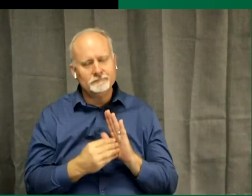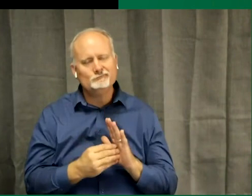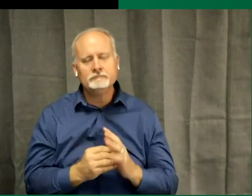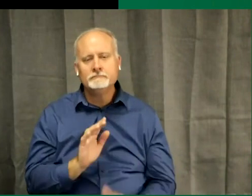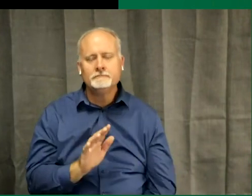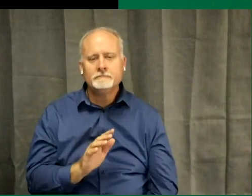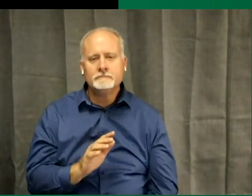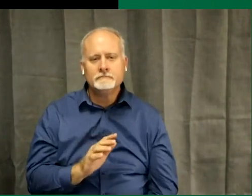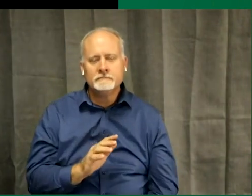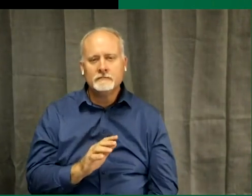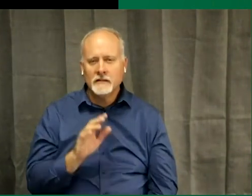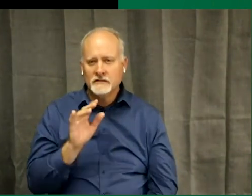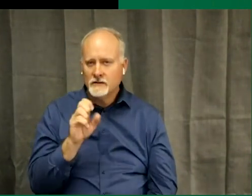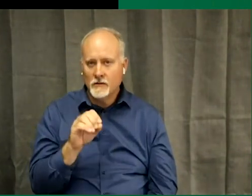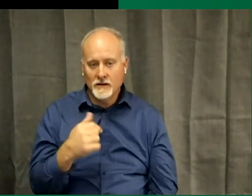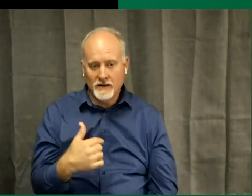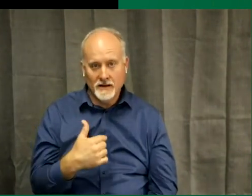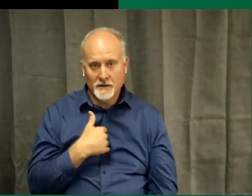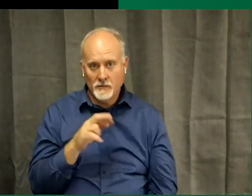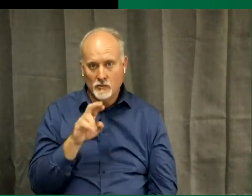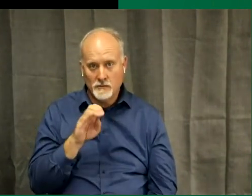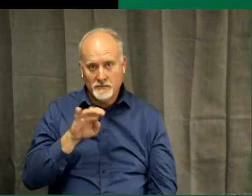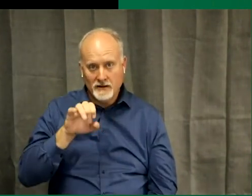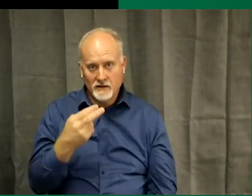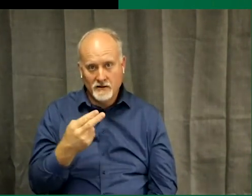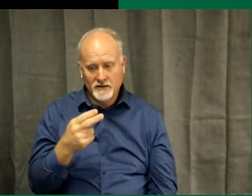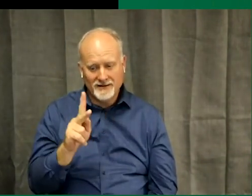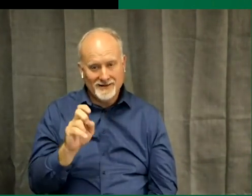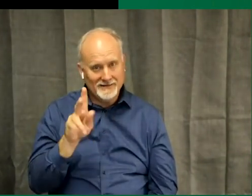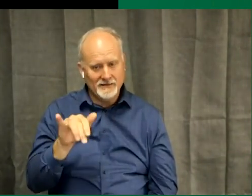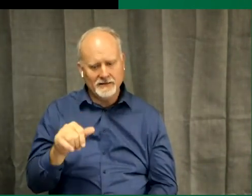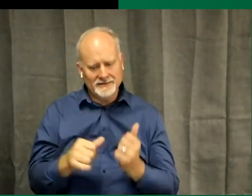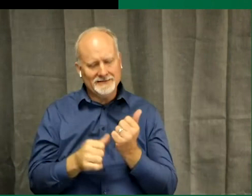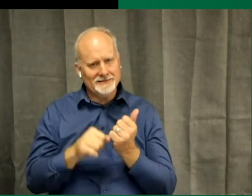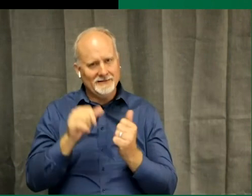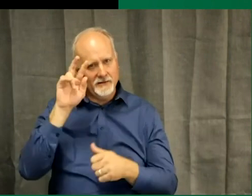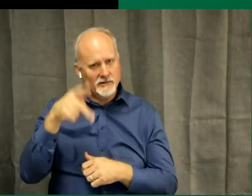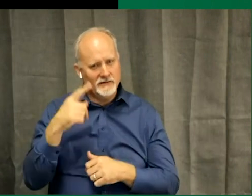um yeah so i am rebecca kennedy i am the assistant vice president for student health and well-being